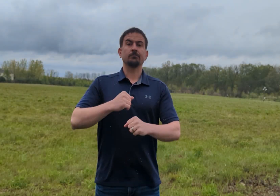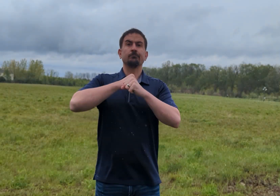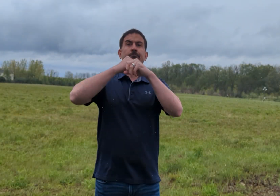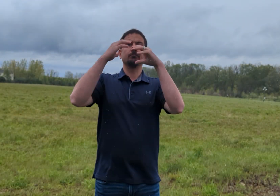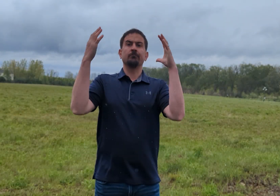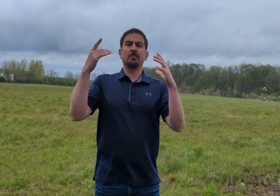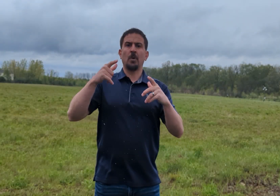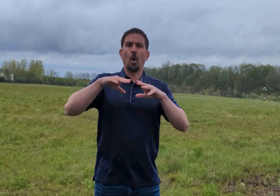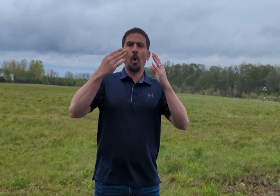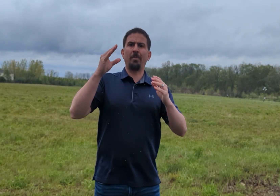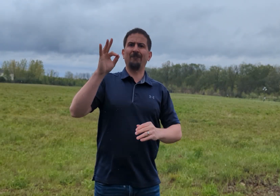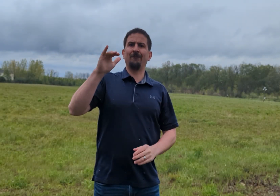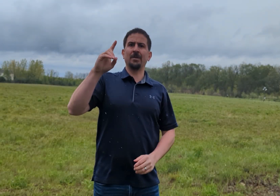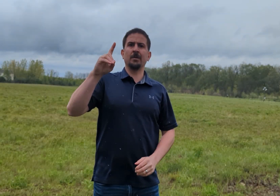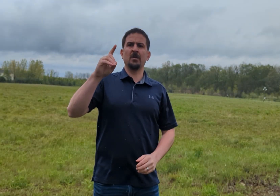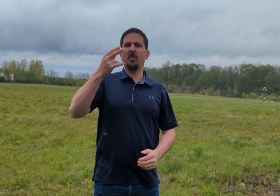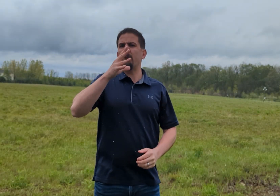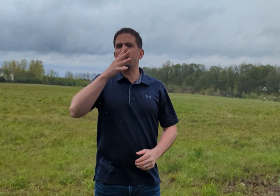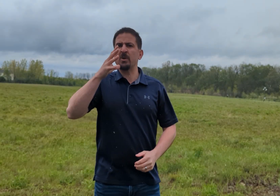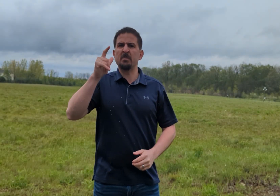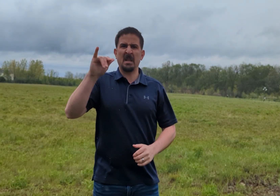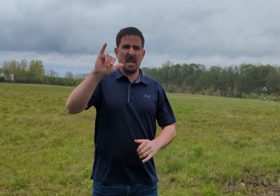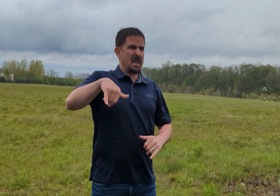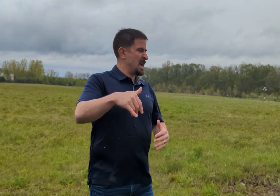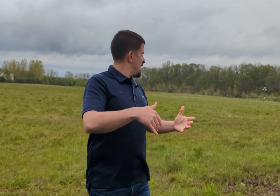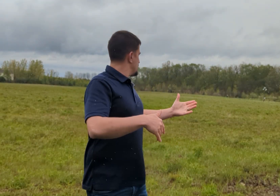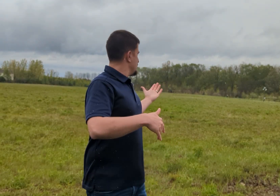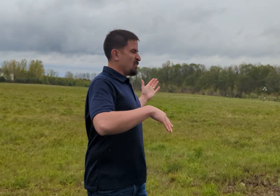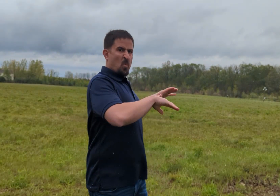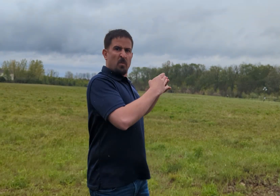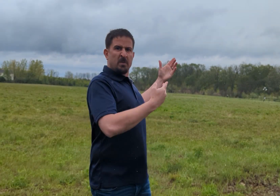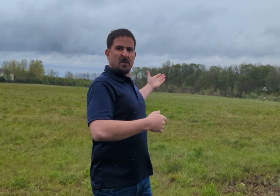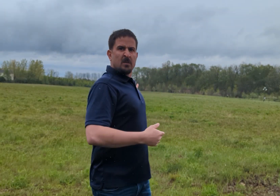Imagine an open field such as farmland or similar undeveloped land.